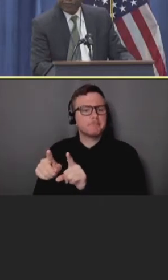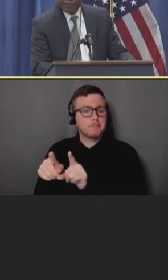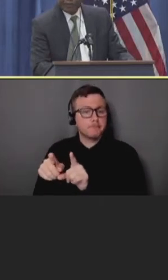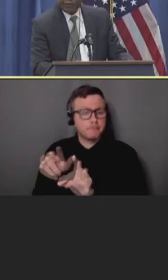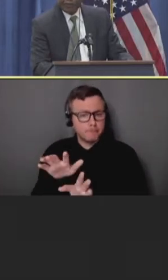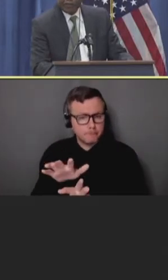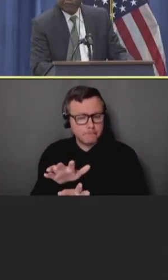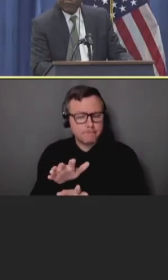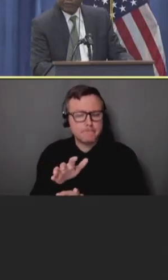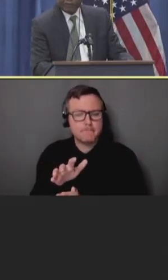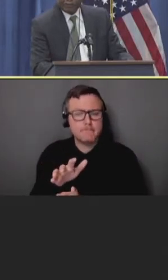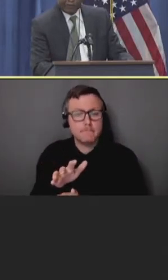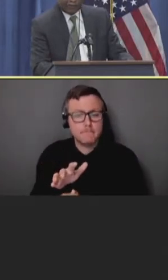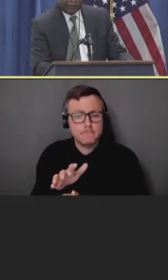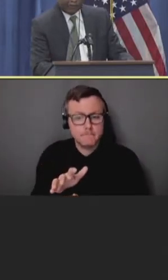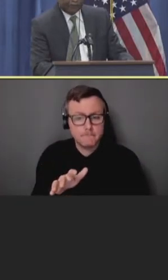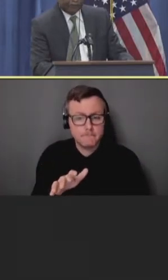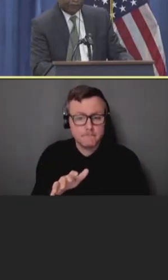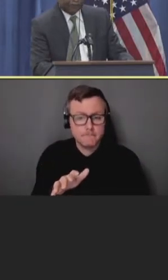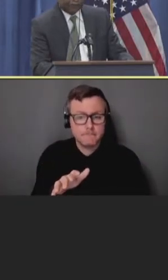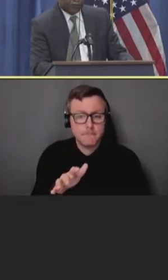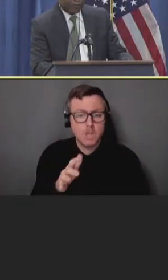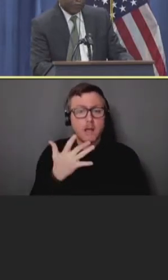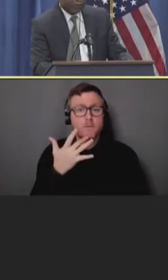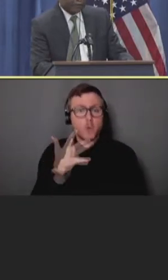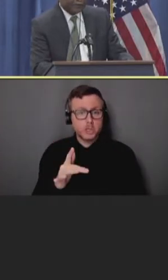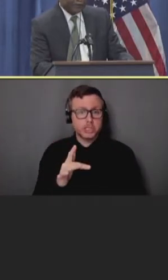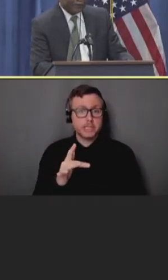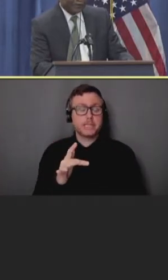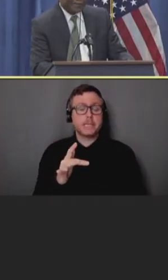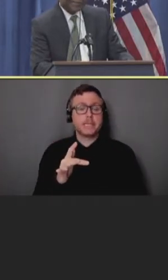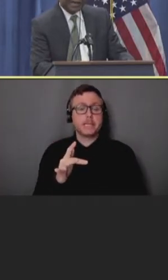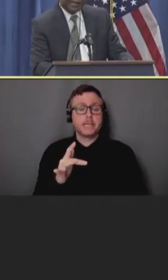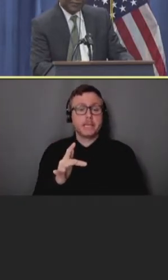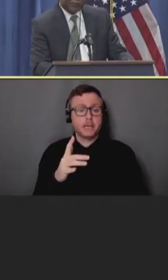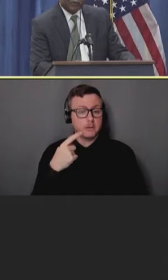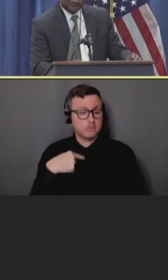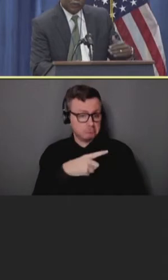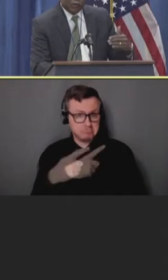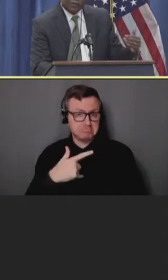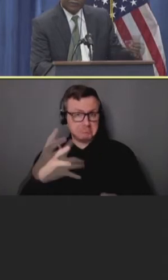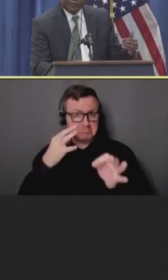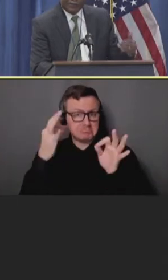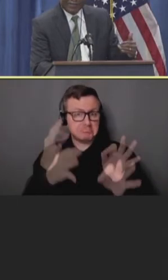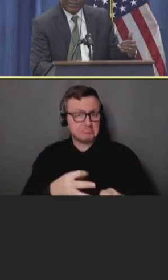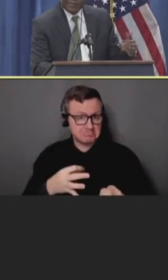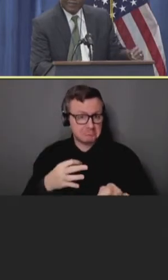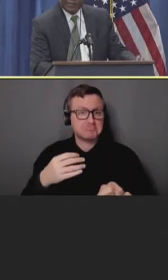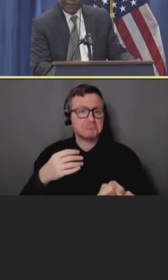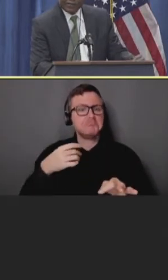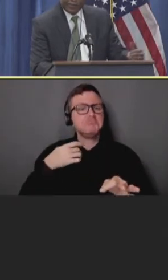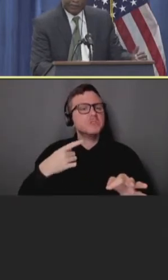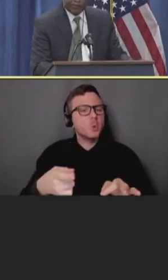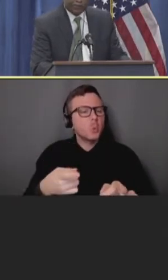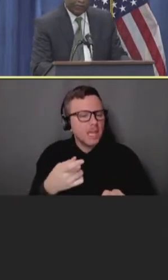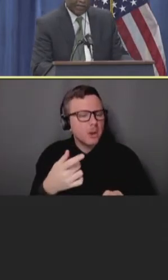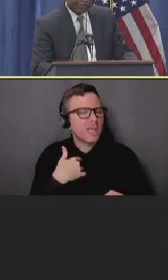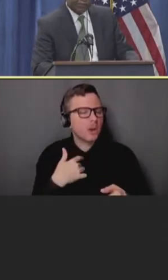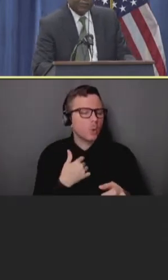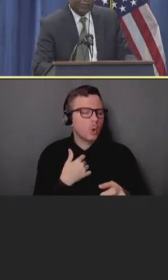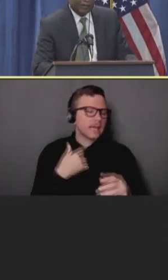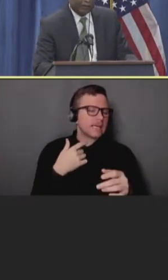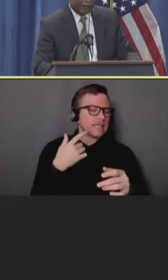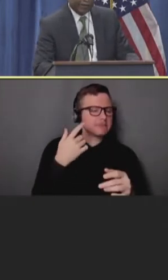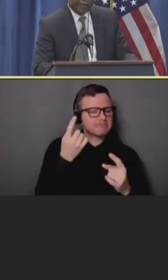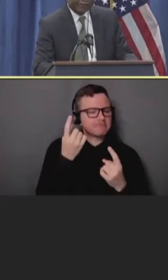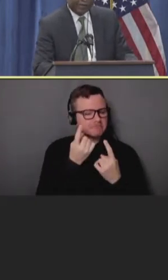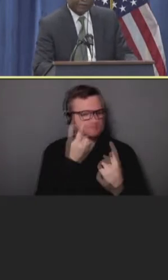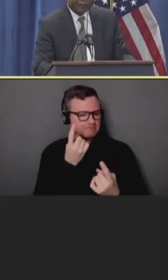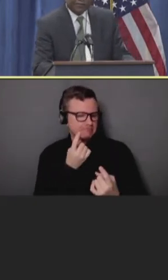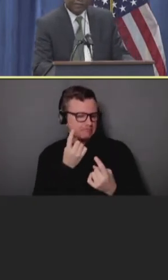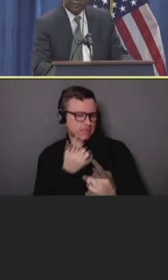as we decided that we were going to at least take in consideration cardiac manifestations,